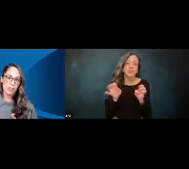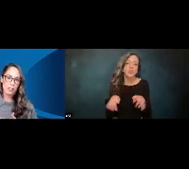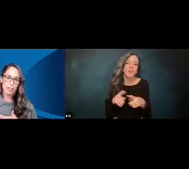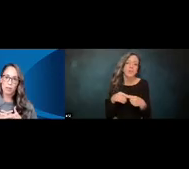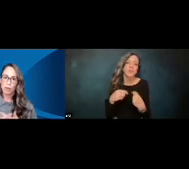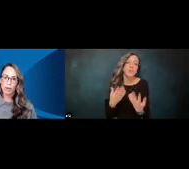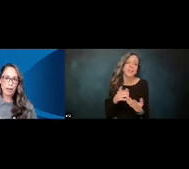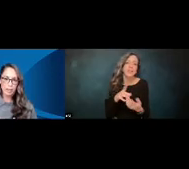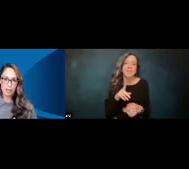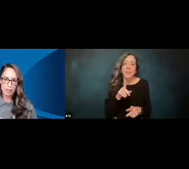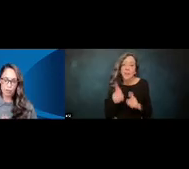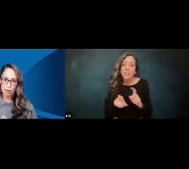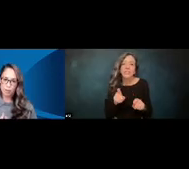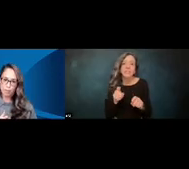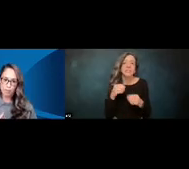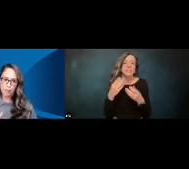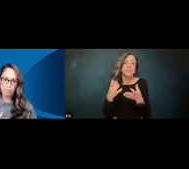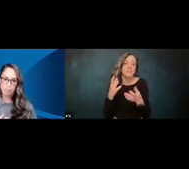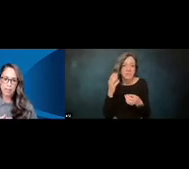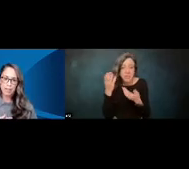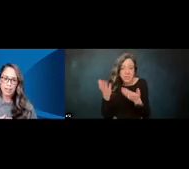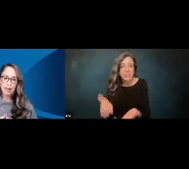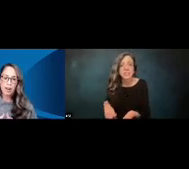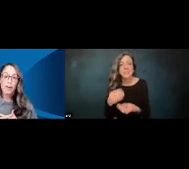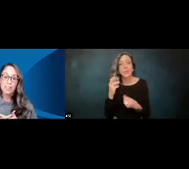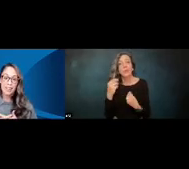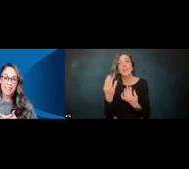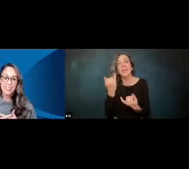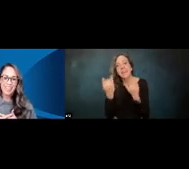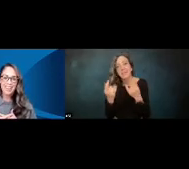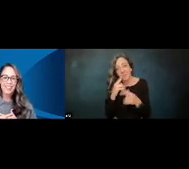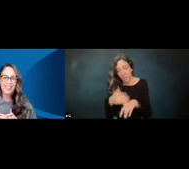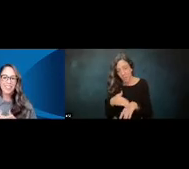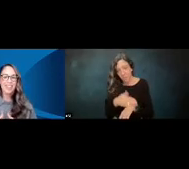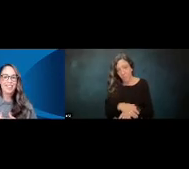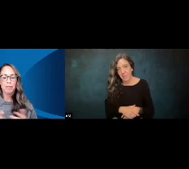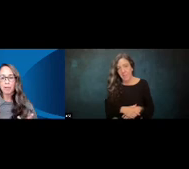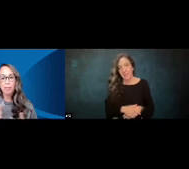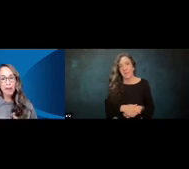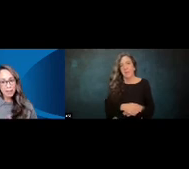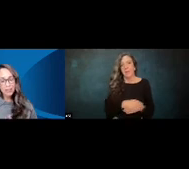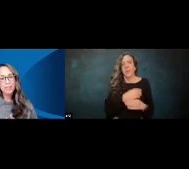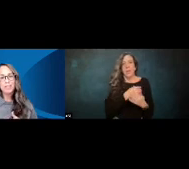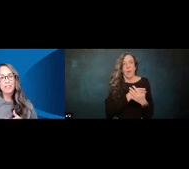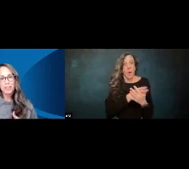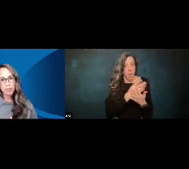suggestions, or ideas for improvement. Altogether, these handouts are designed to be practical,